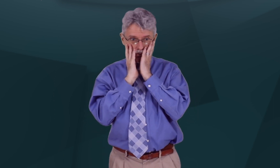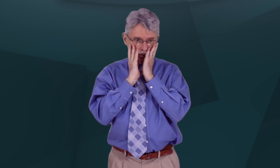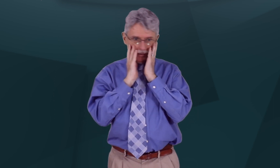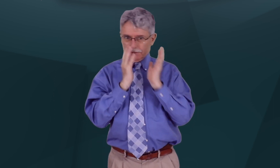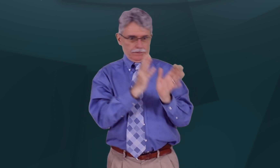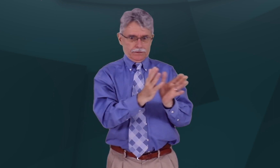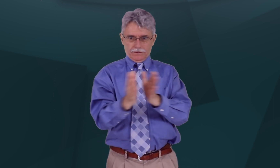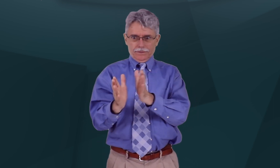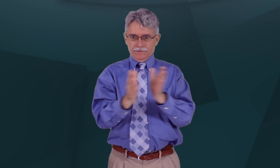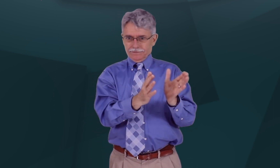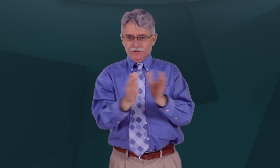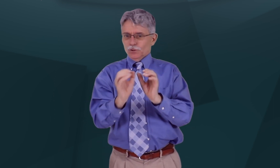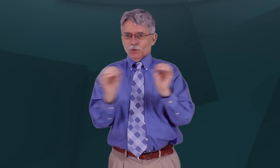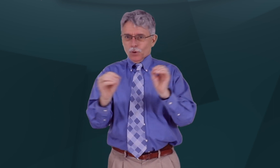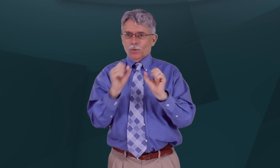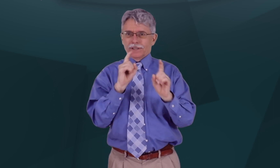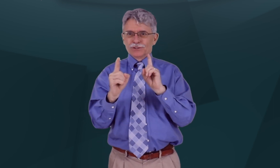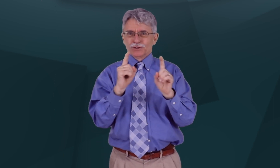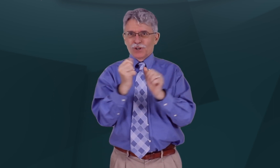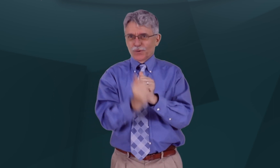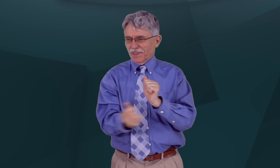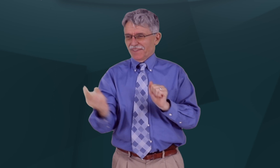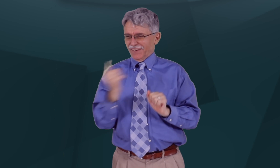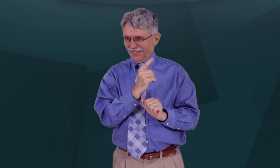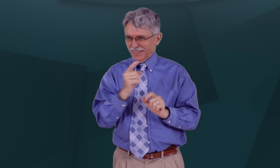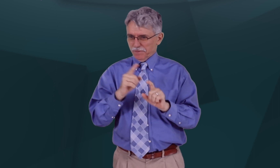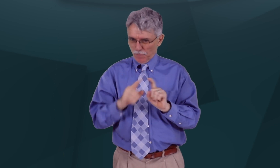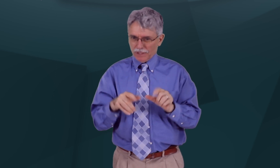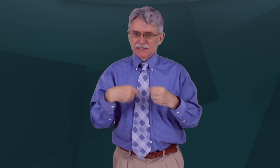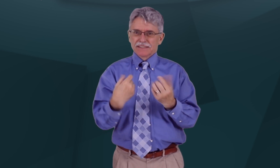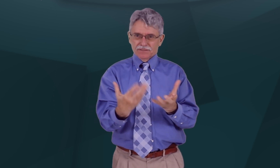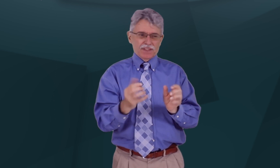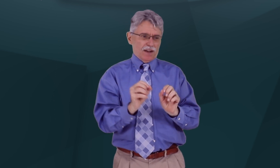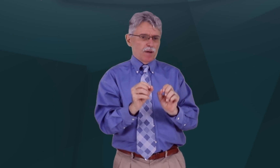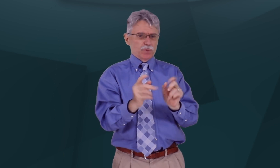Oh, gosh, it was just -- nobody could talk to everybody,